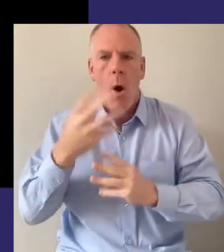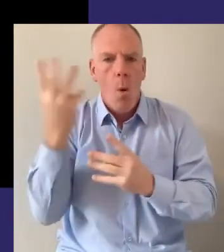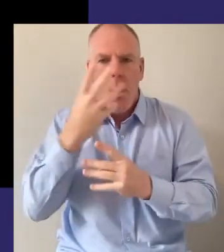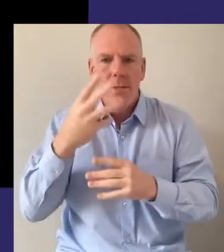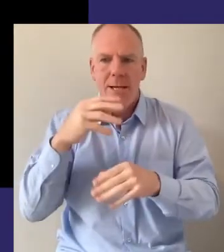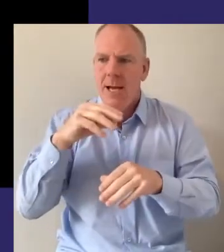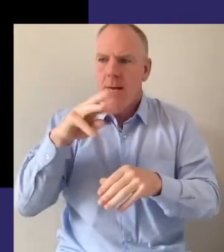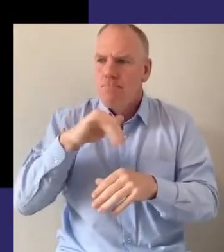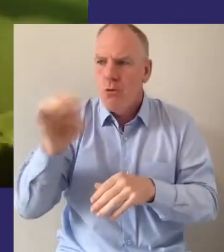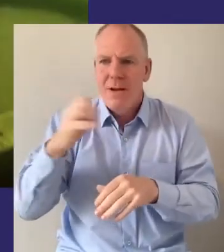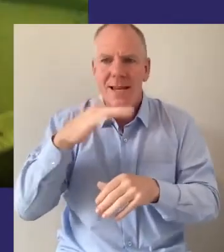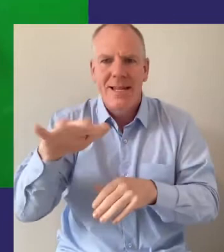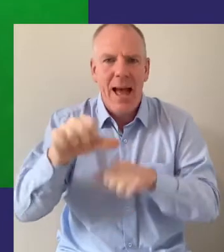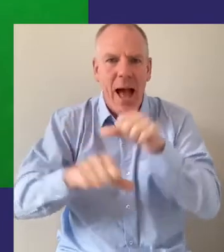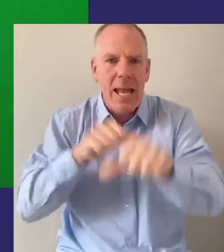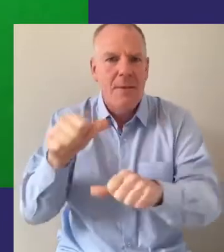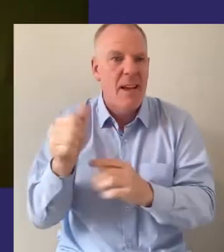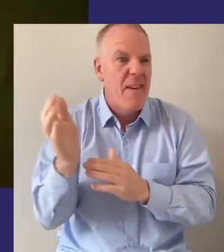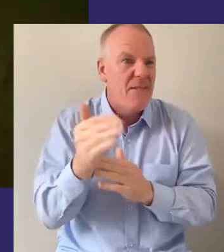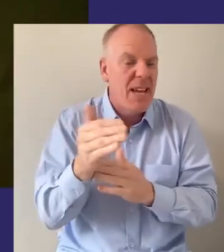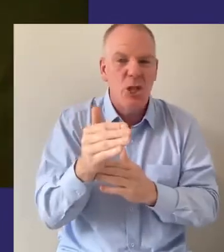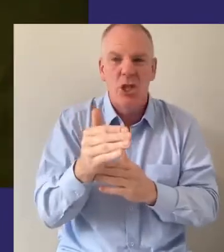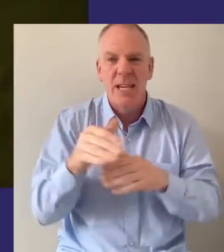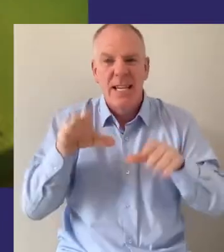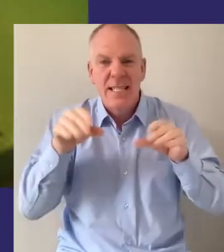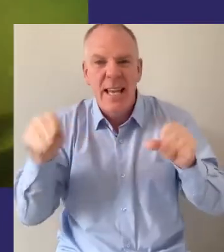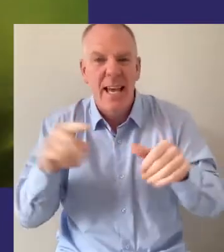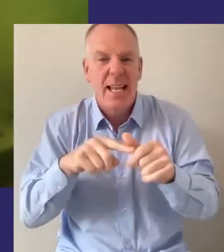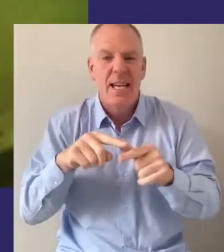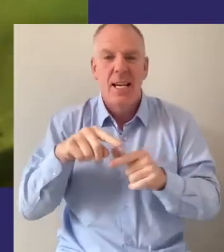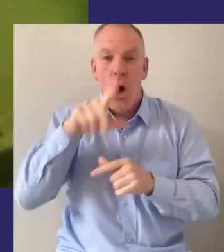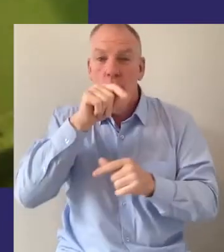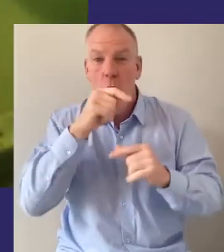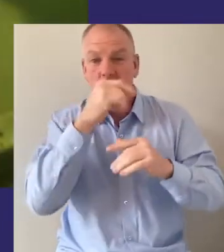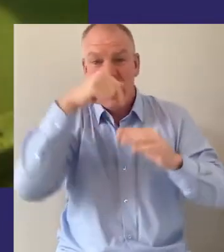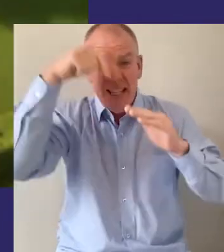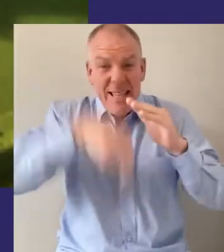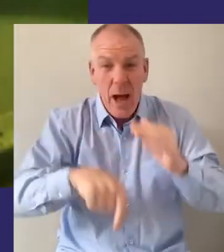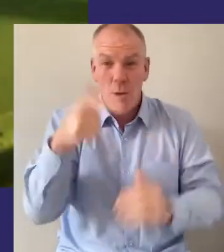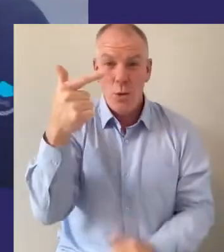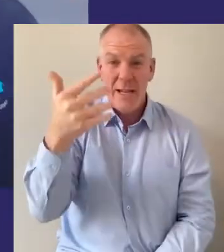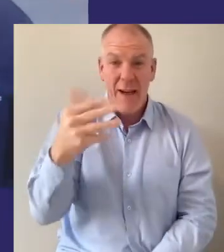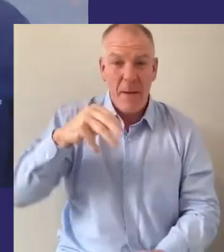we've seen everything from fish, seals, crabs, squid, and even birds as far as 25 metres below water.